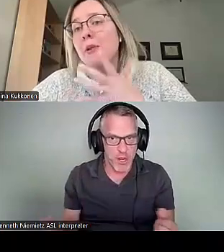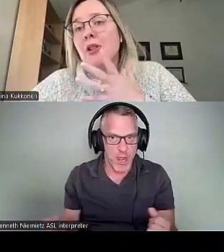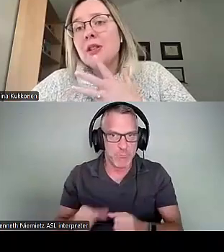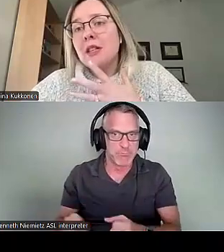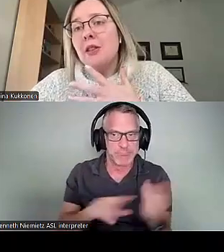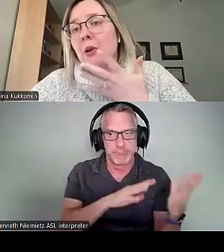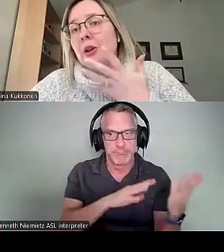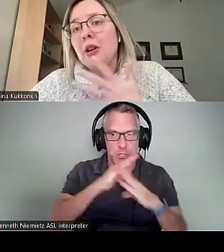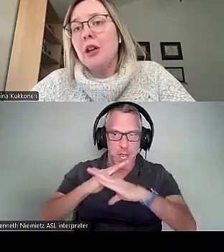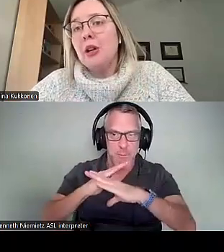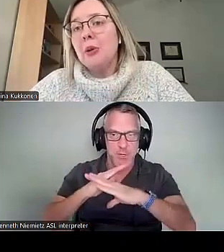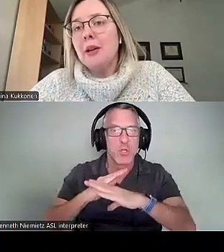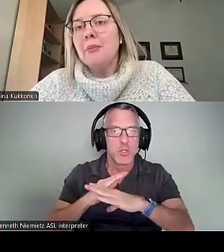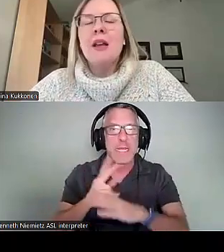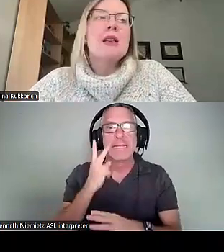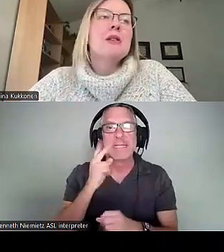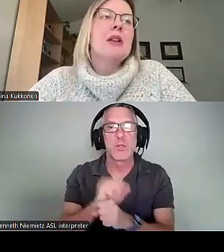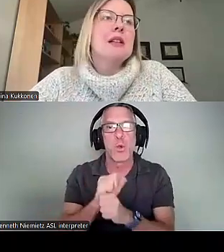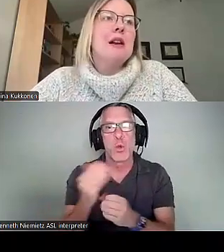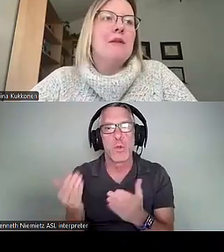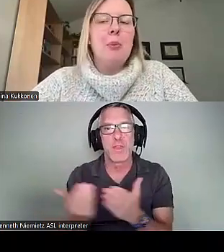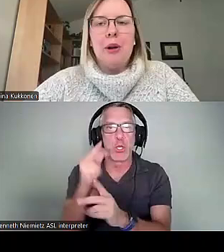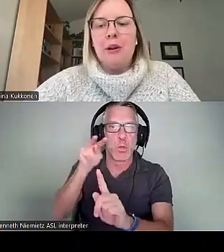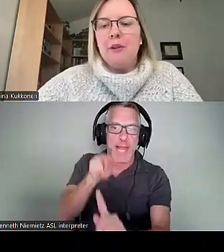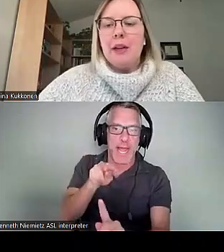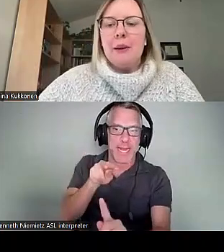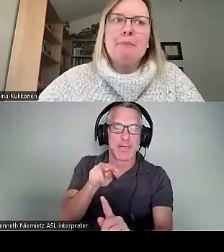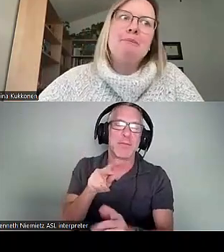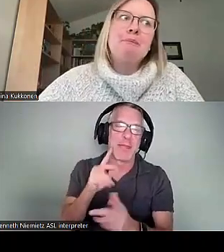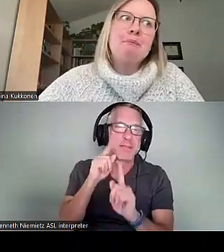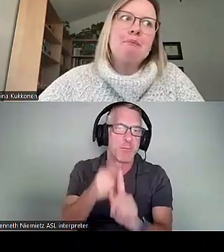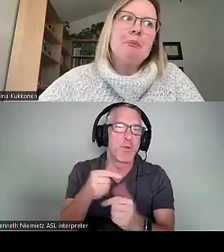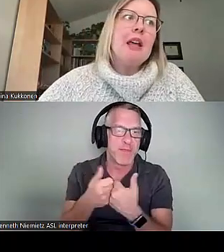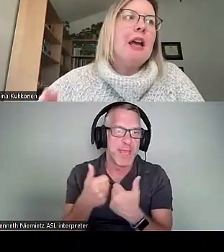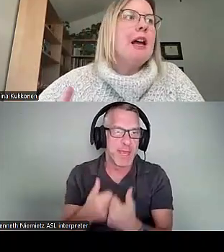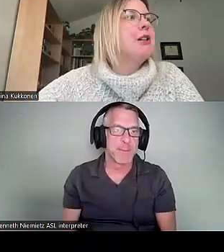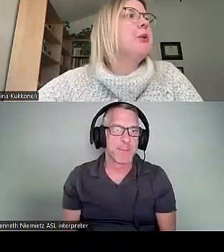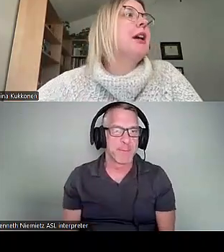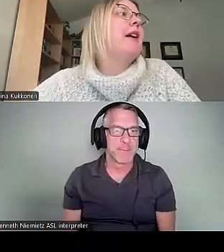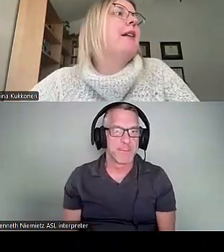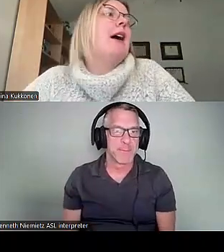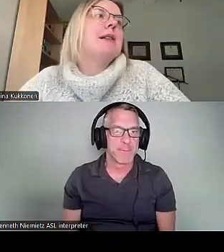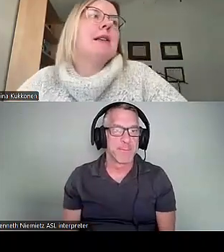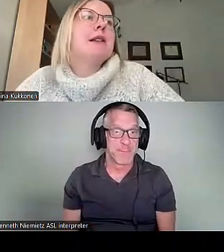maybe just see the work in a new light. So that's kind of the point of the game, and you can access